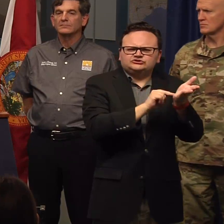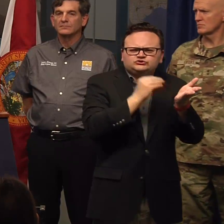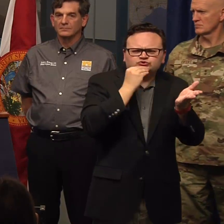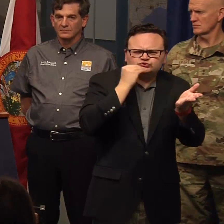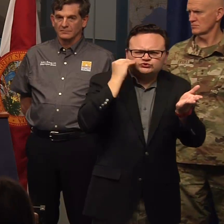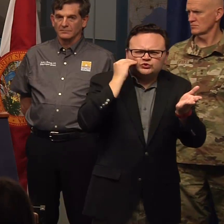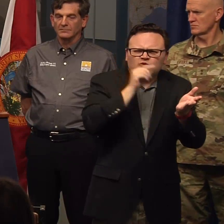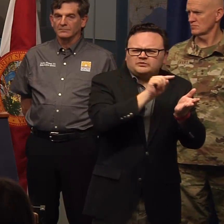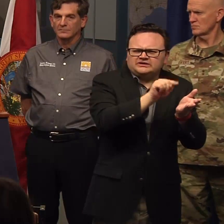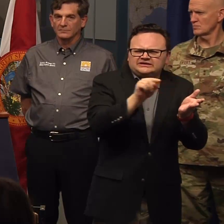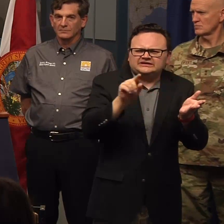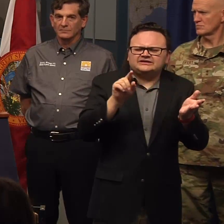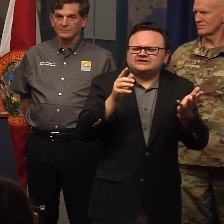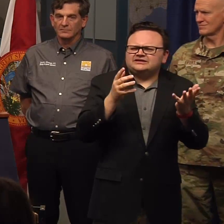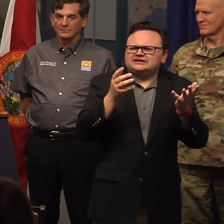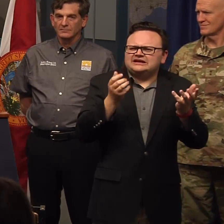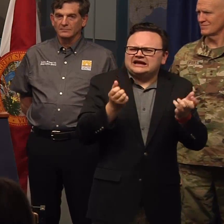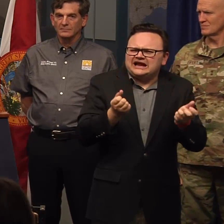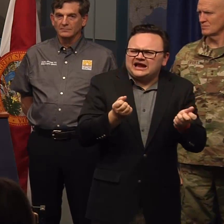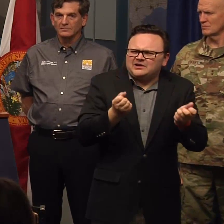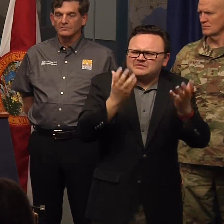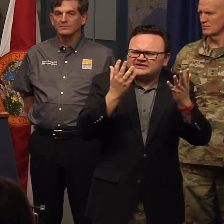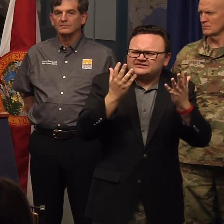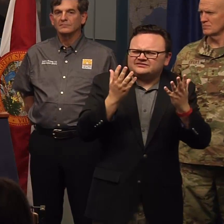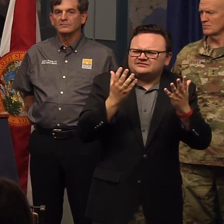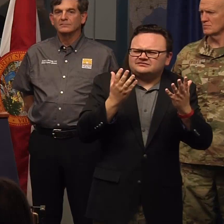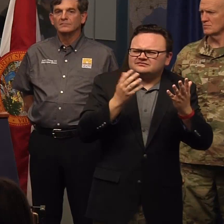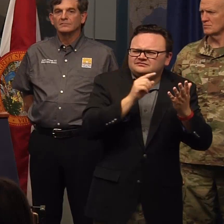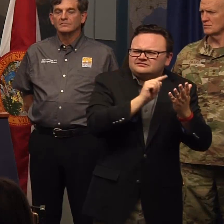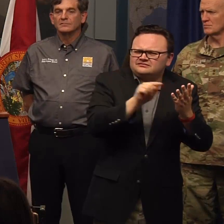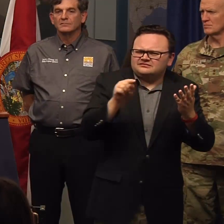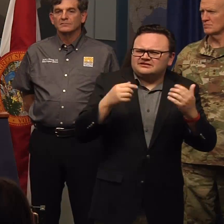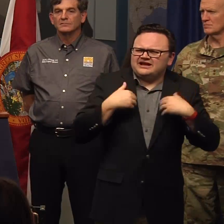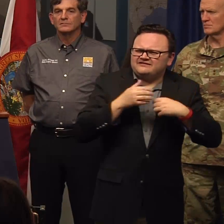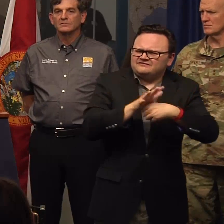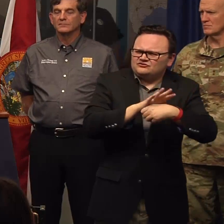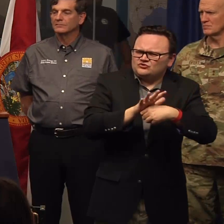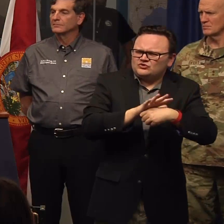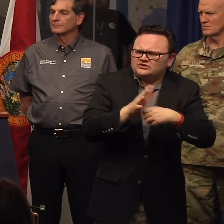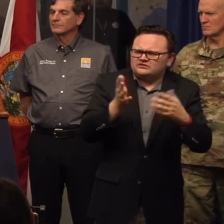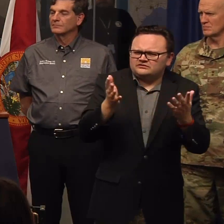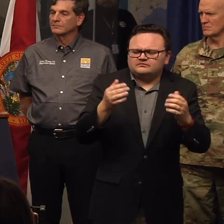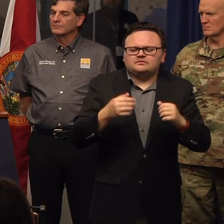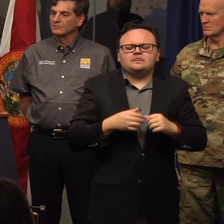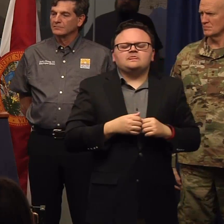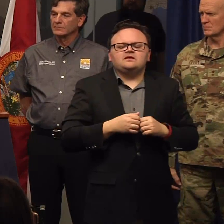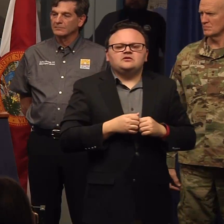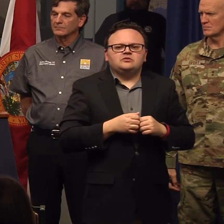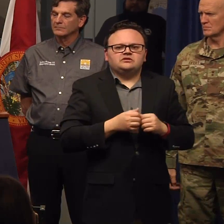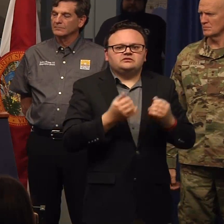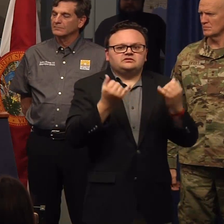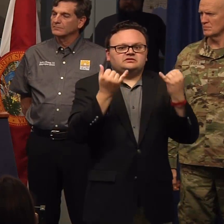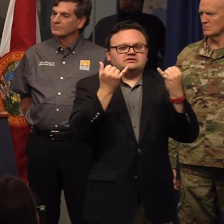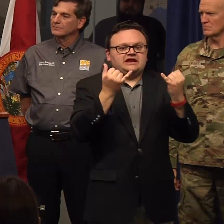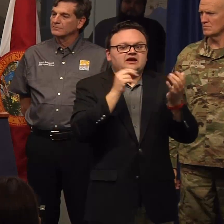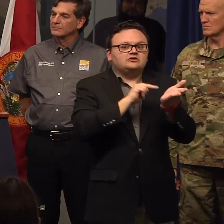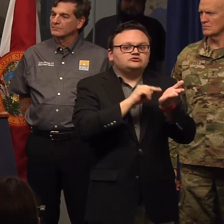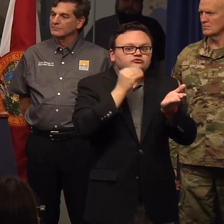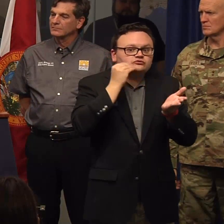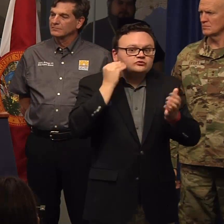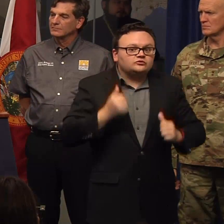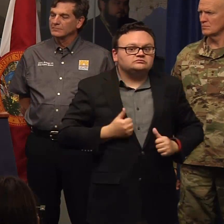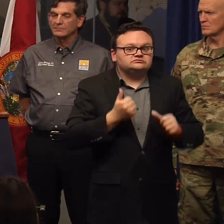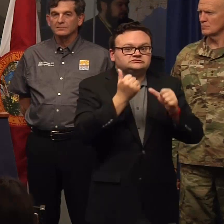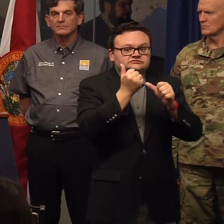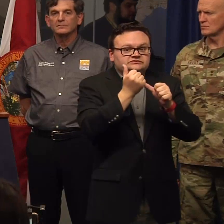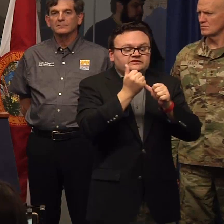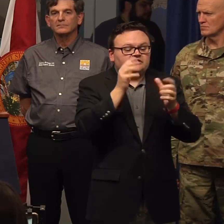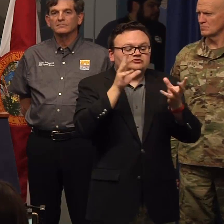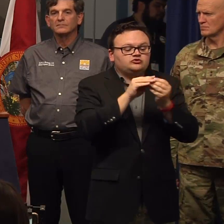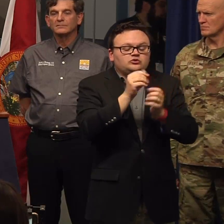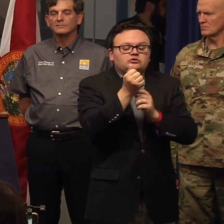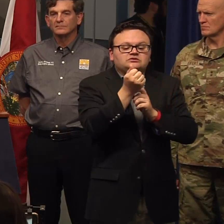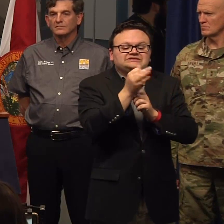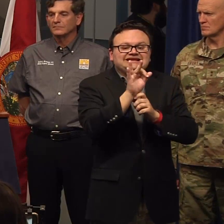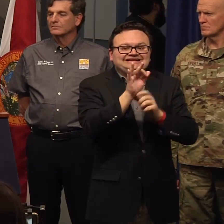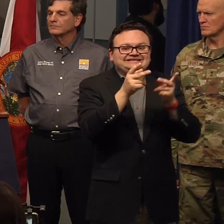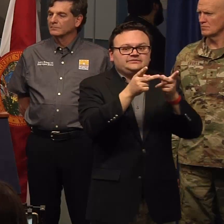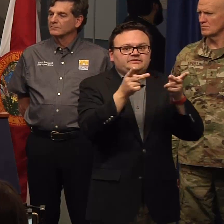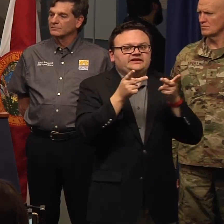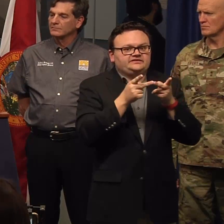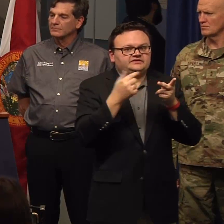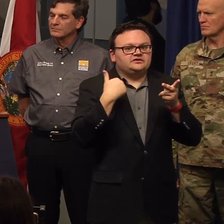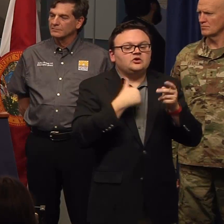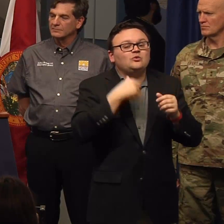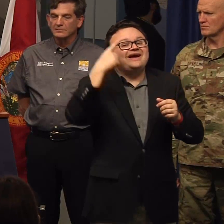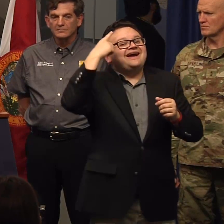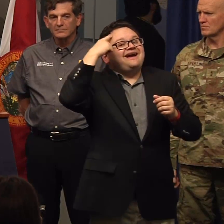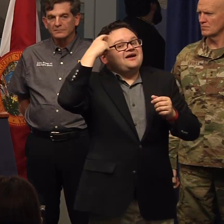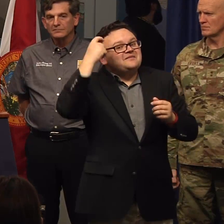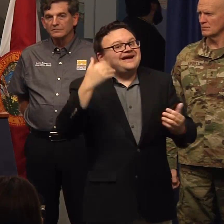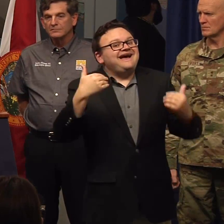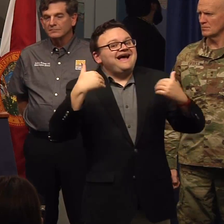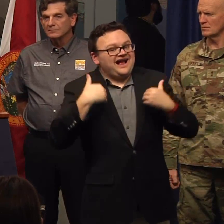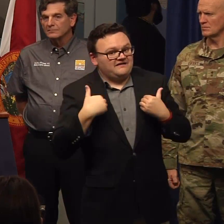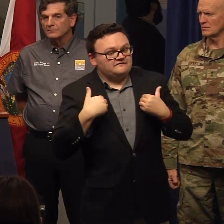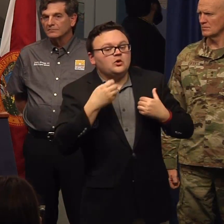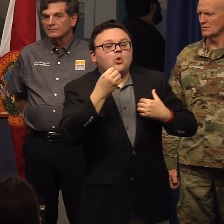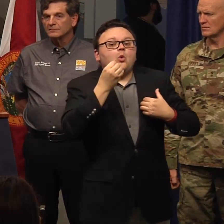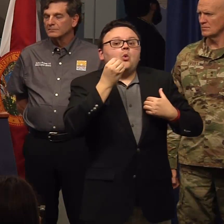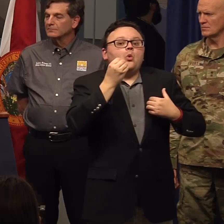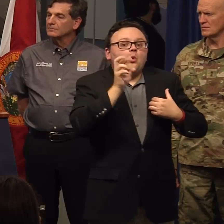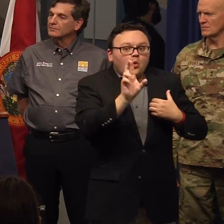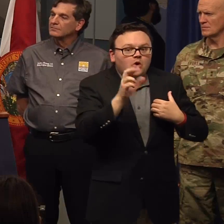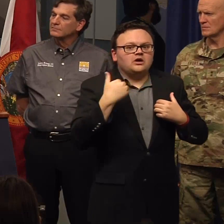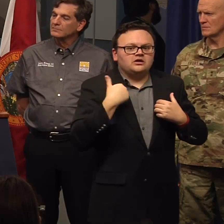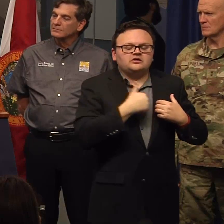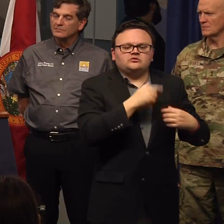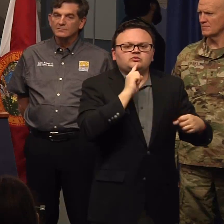19 FACILITIES HAVE KNOWN